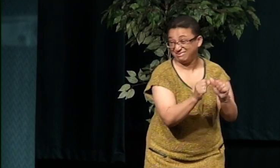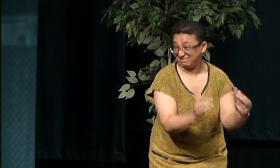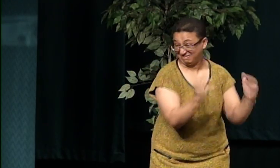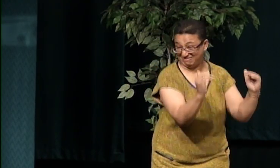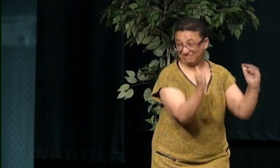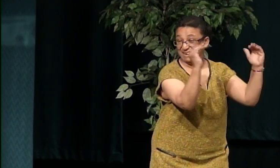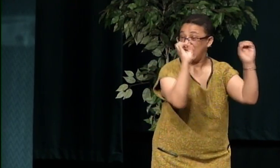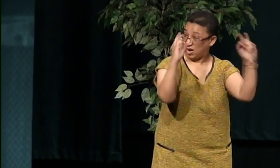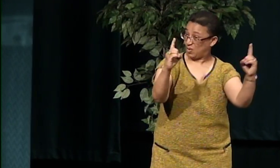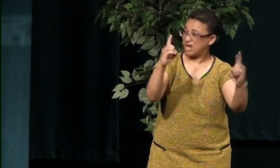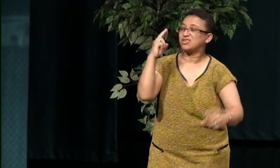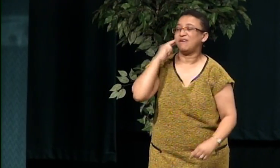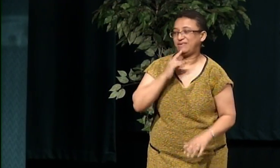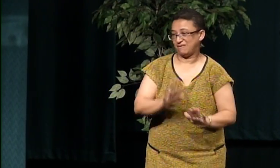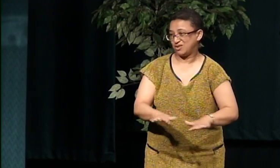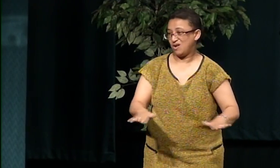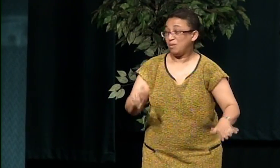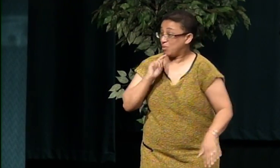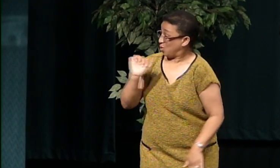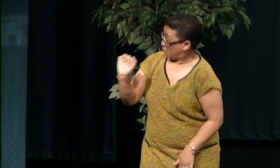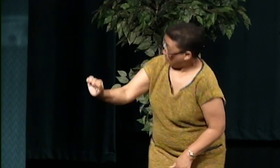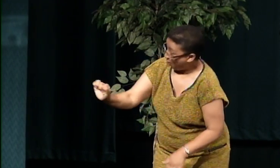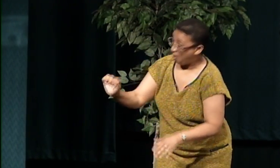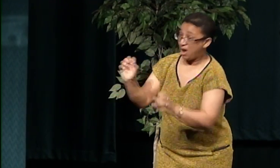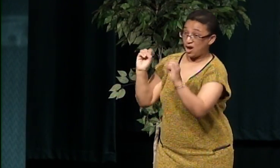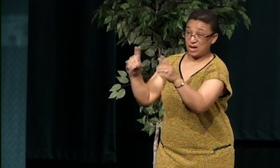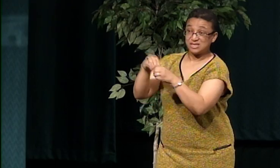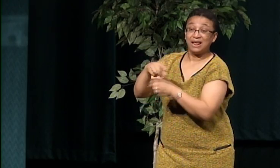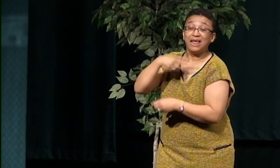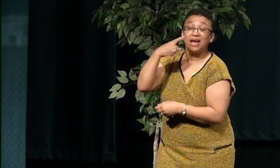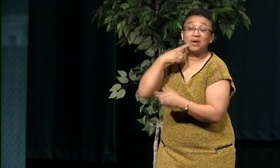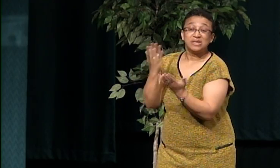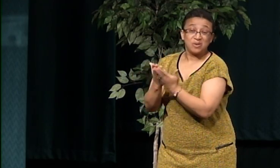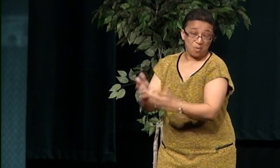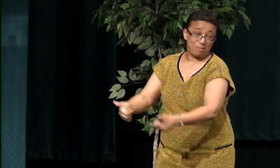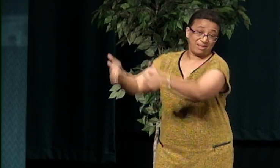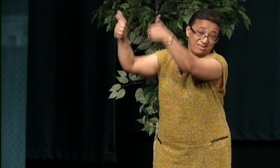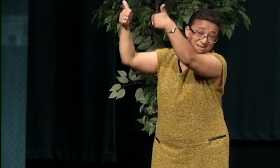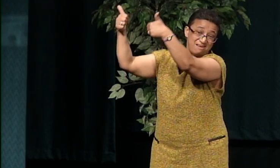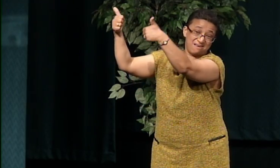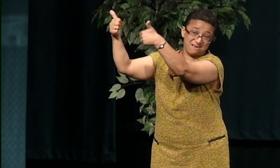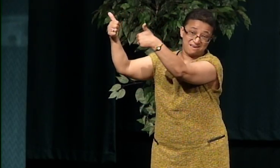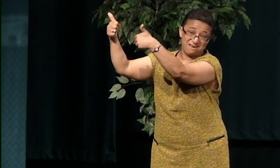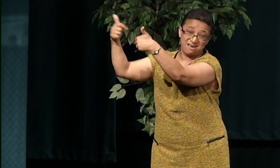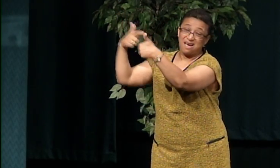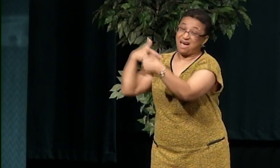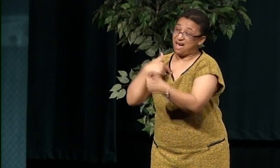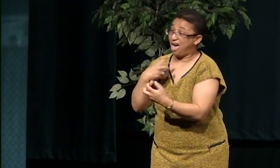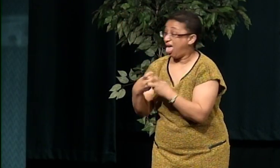I tell them I had to work really hard. And I continue to work hard to elevate education